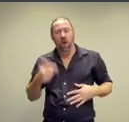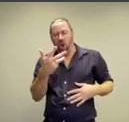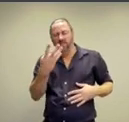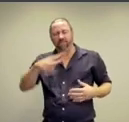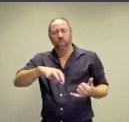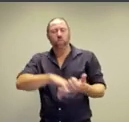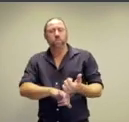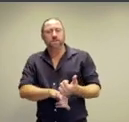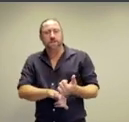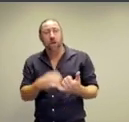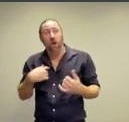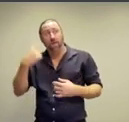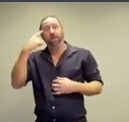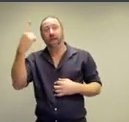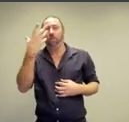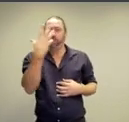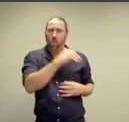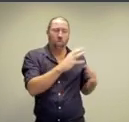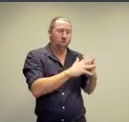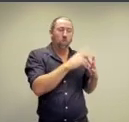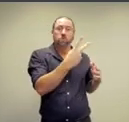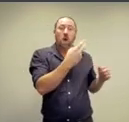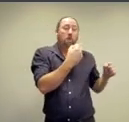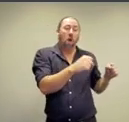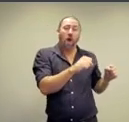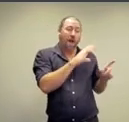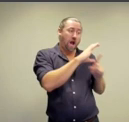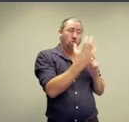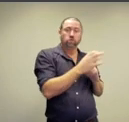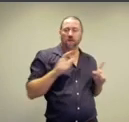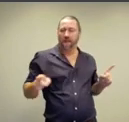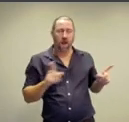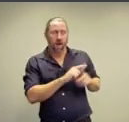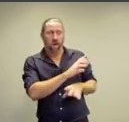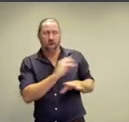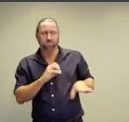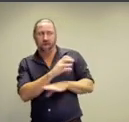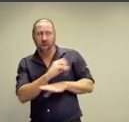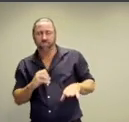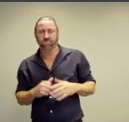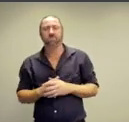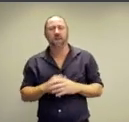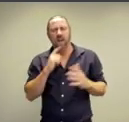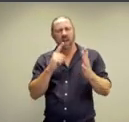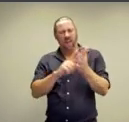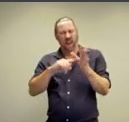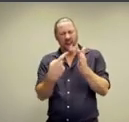1940s when it likely grew out of post-World War II biker culture.